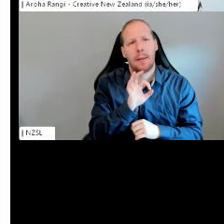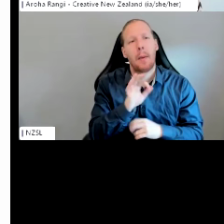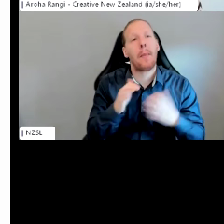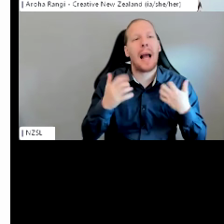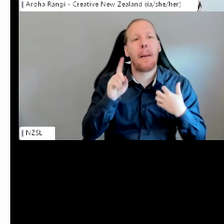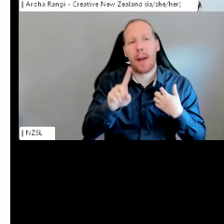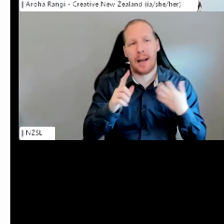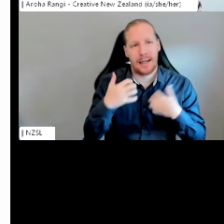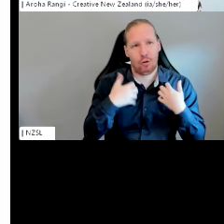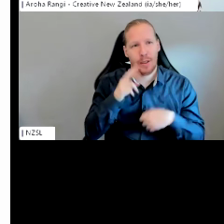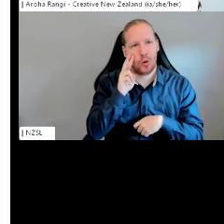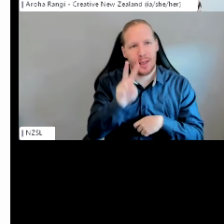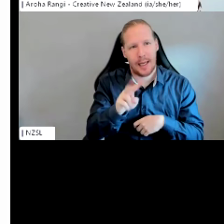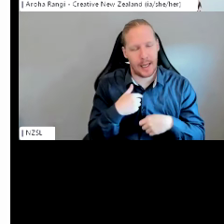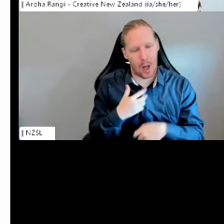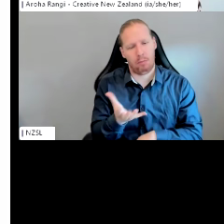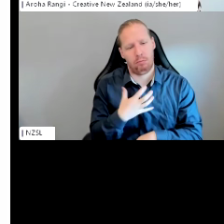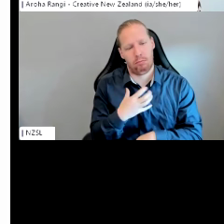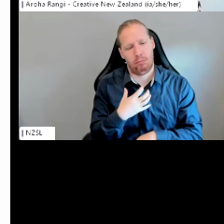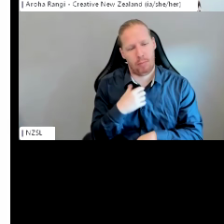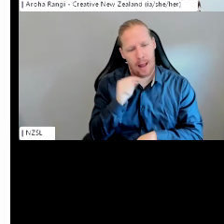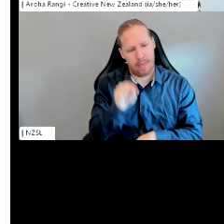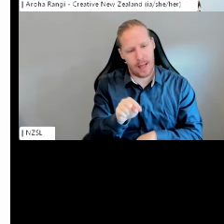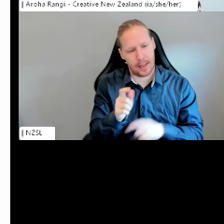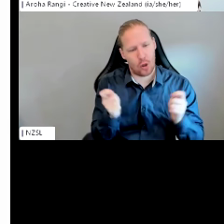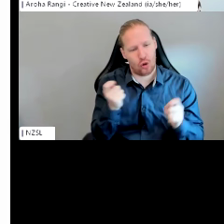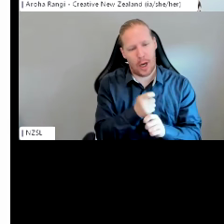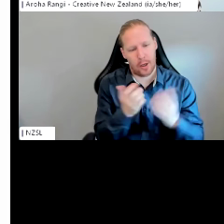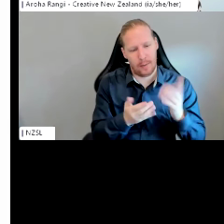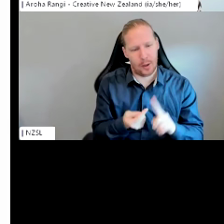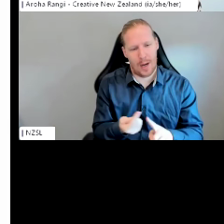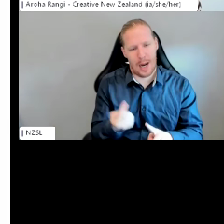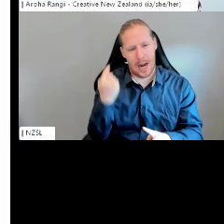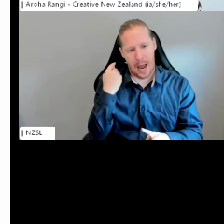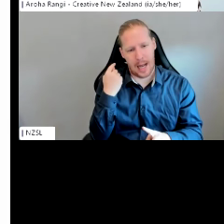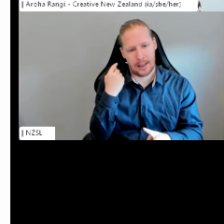of those changes, and I will be sharing some of the changes since 2020 with you, but this